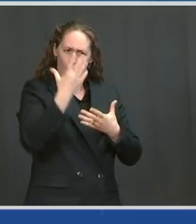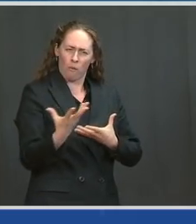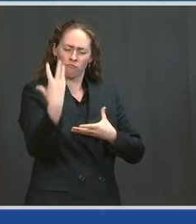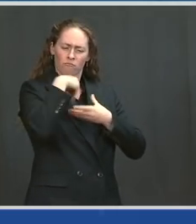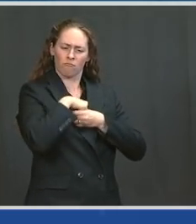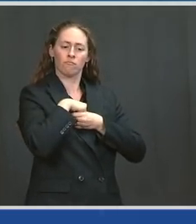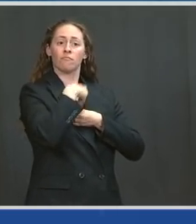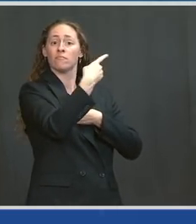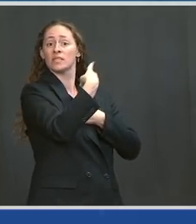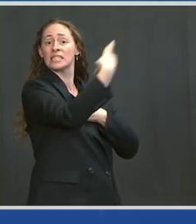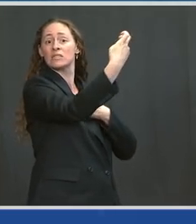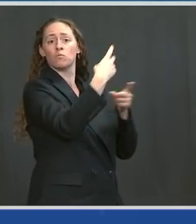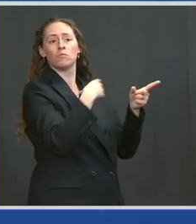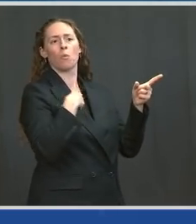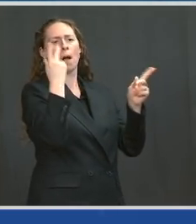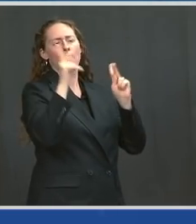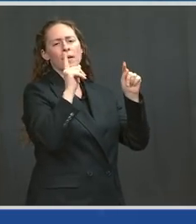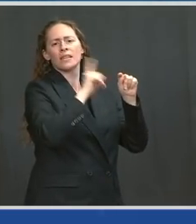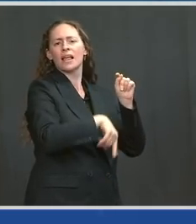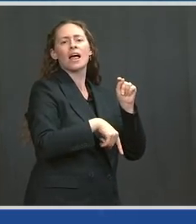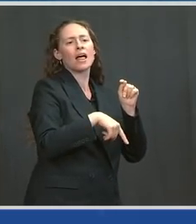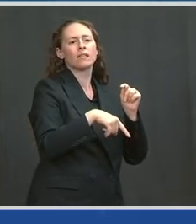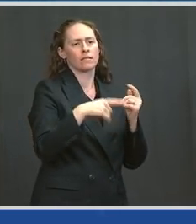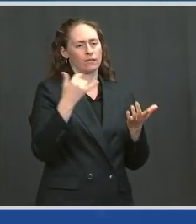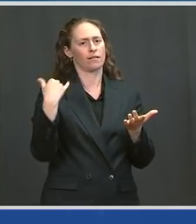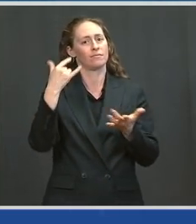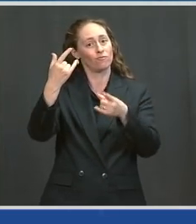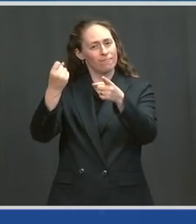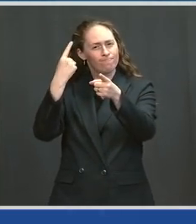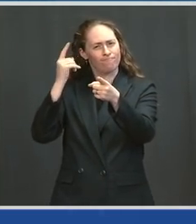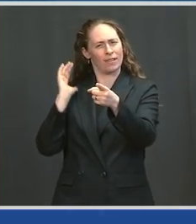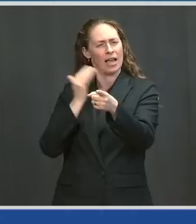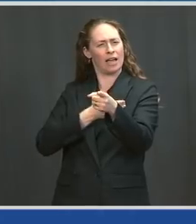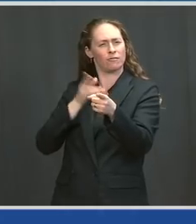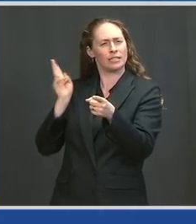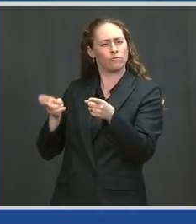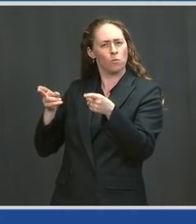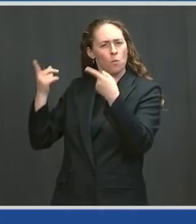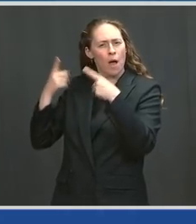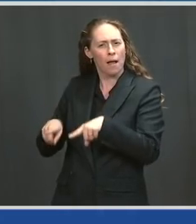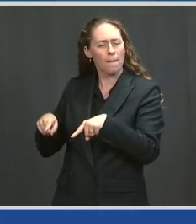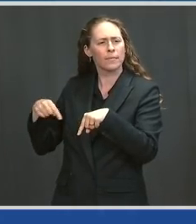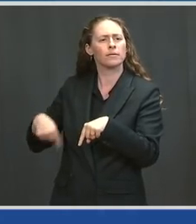I understand that history has no firm line to divided from the present.